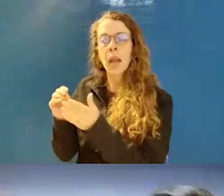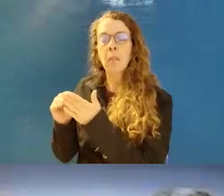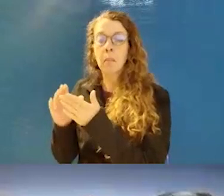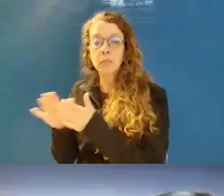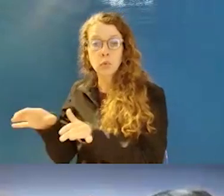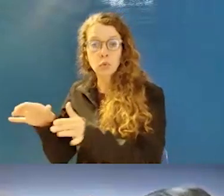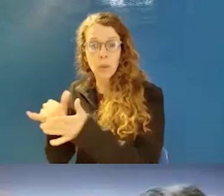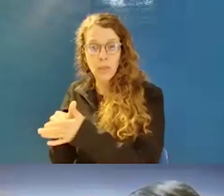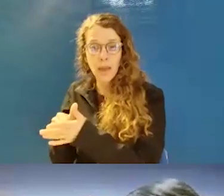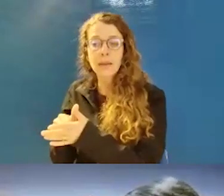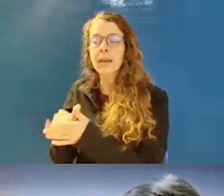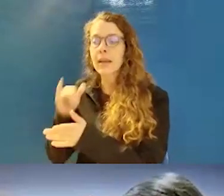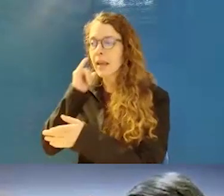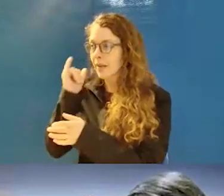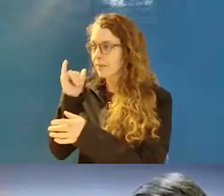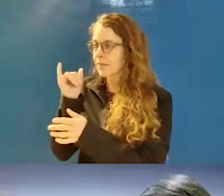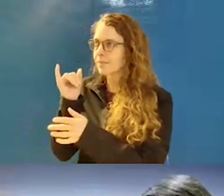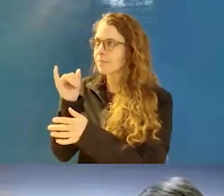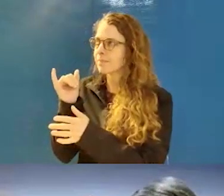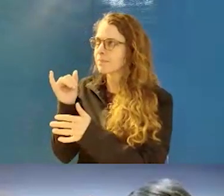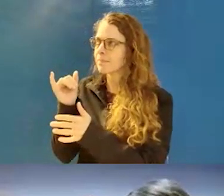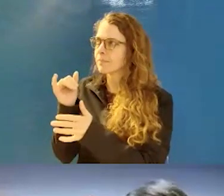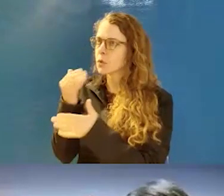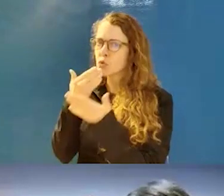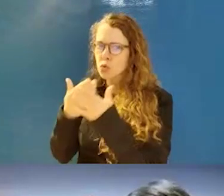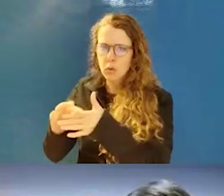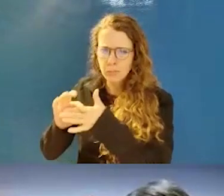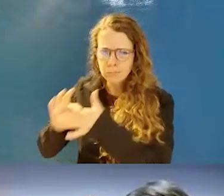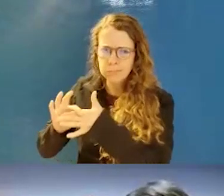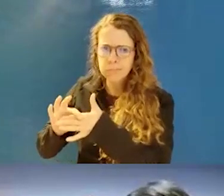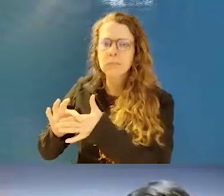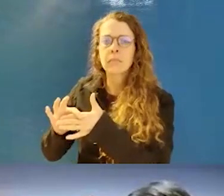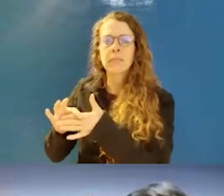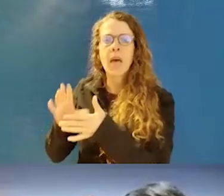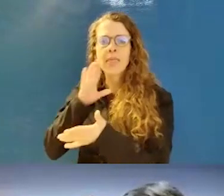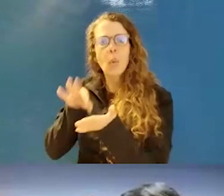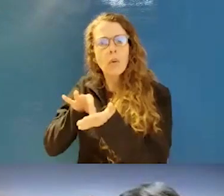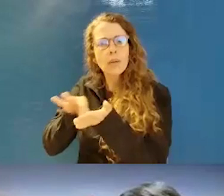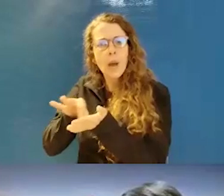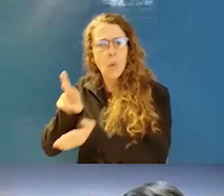You know, and as long as it is substantive, then that is going to count for RSI.